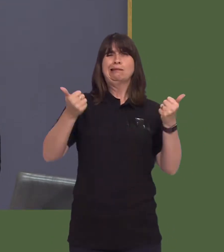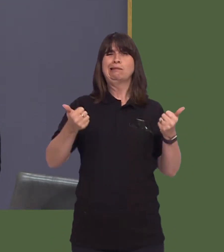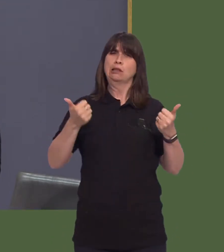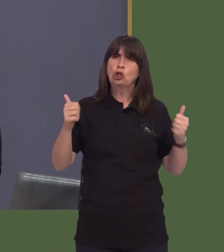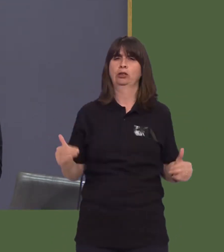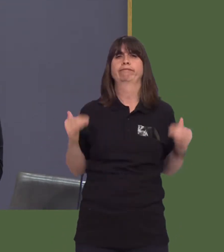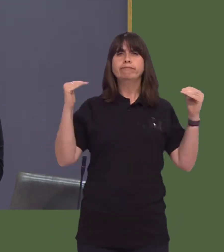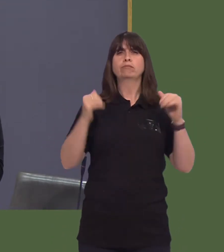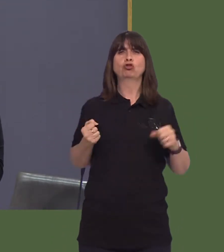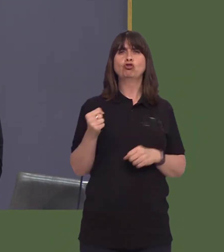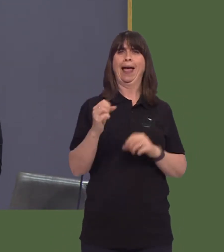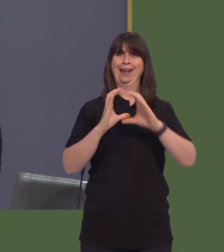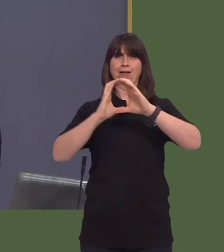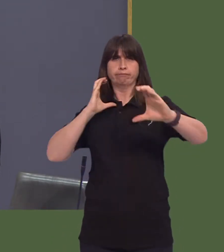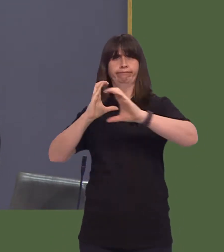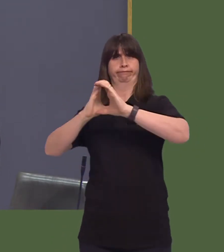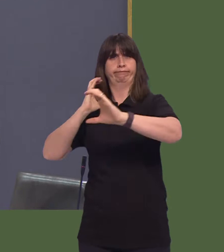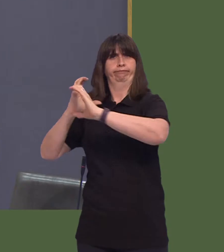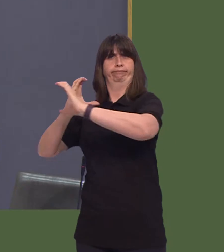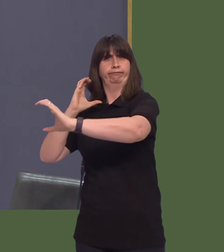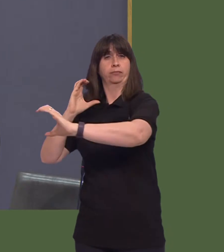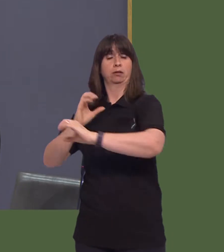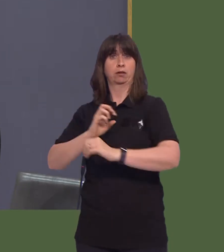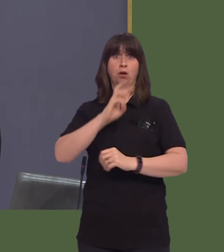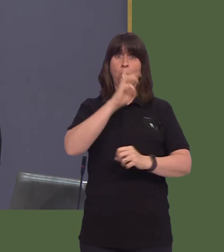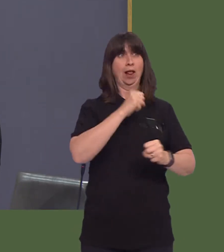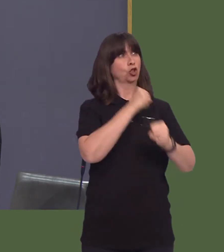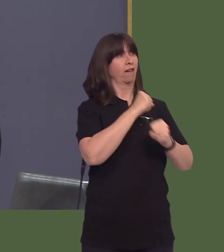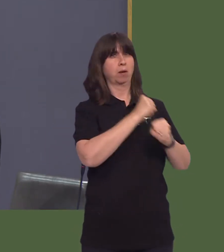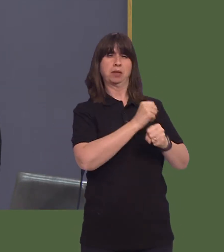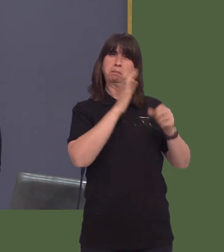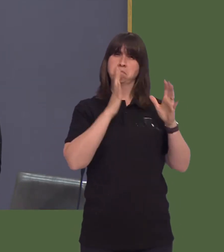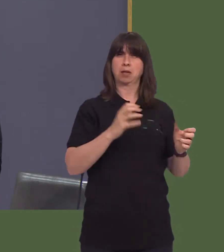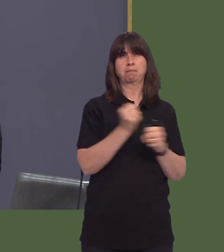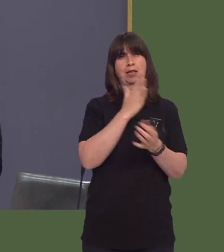and it's been absolutely clear that the next franchiseóthe Welsh Government's firstómust have the passenger at its heart.